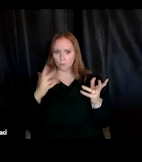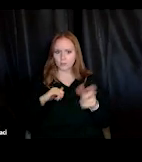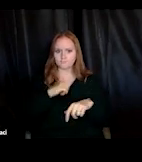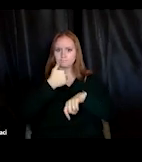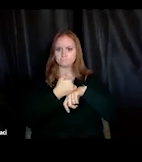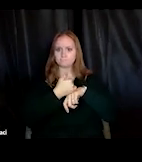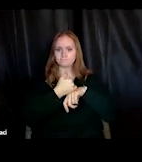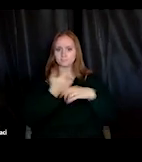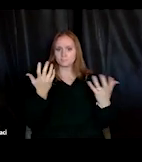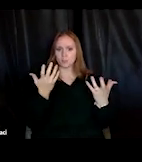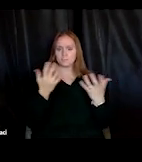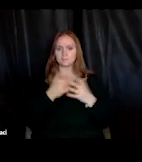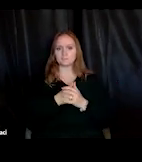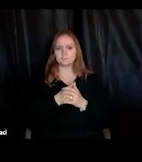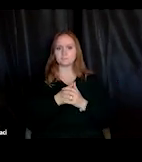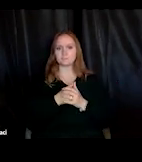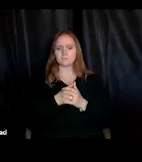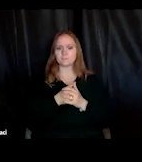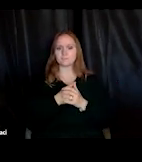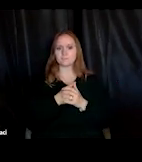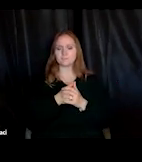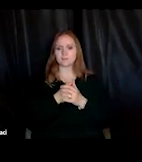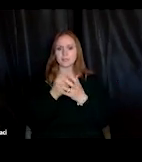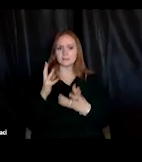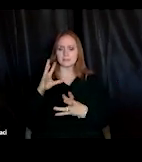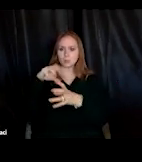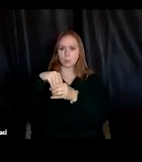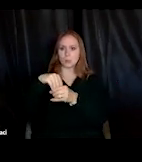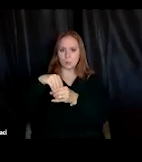is incorporating an income assessment.